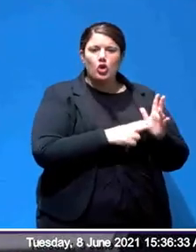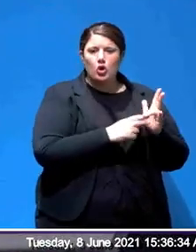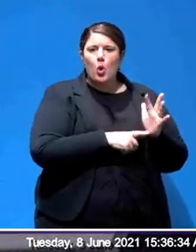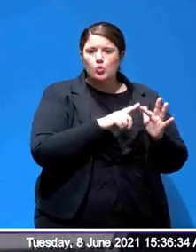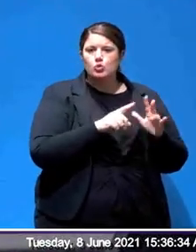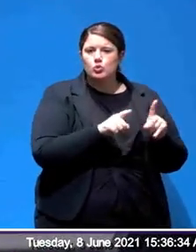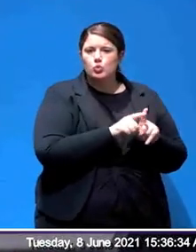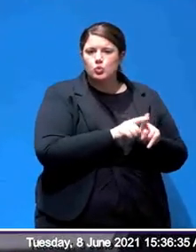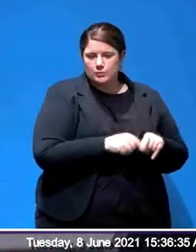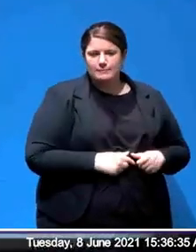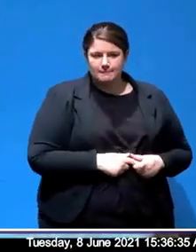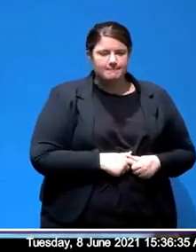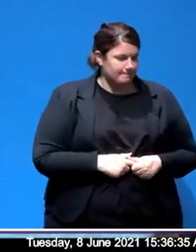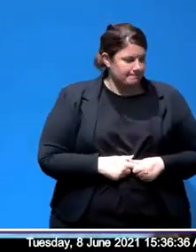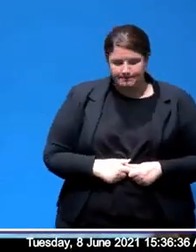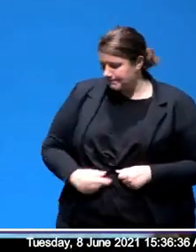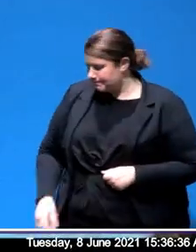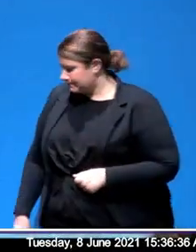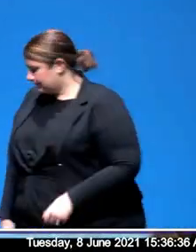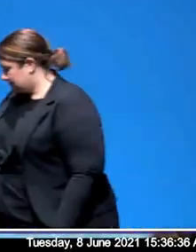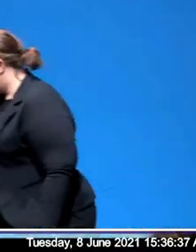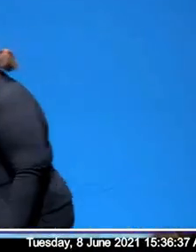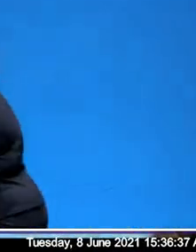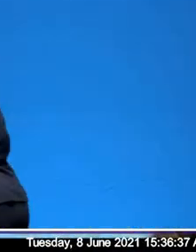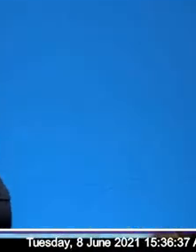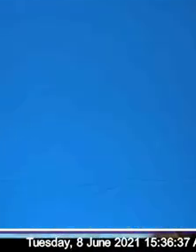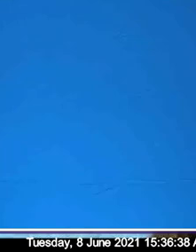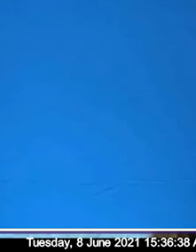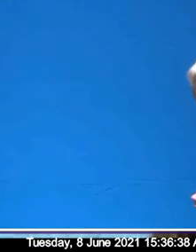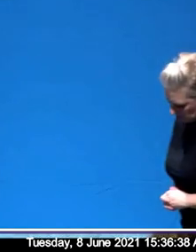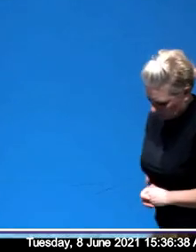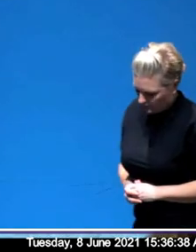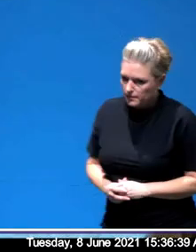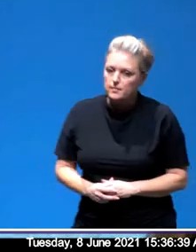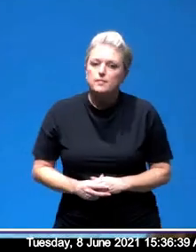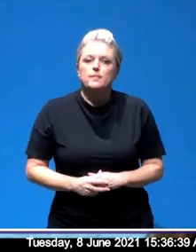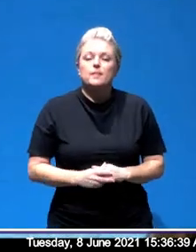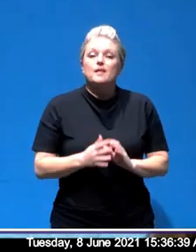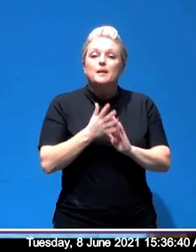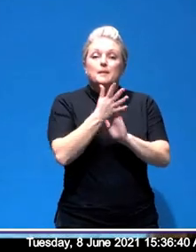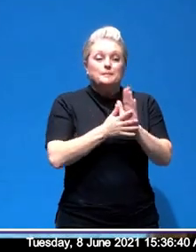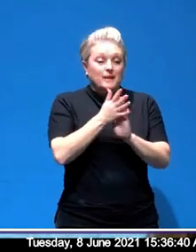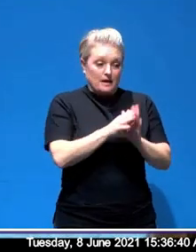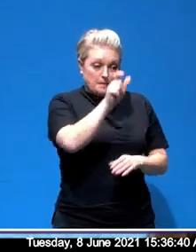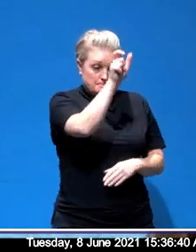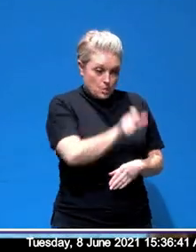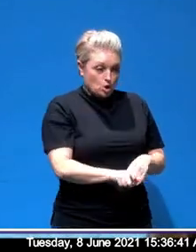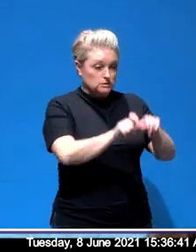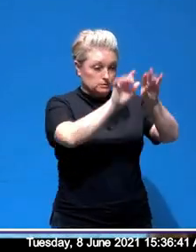So there was no suggestion that statements would be removed prior to investigation or anything? No. They were put there and then added to.